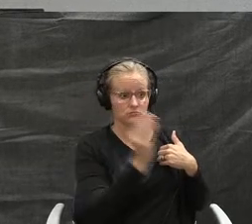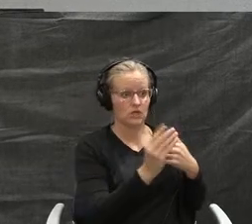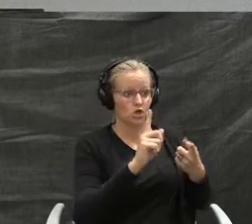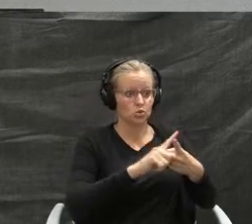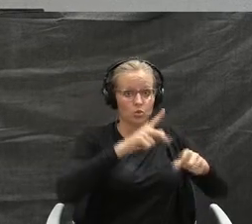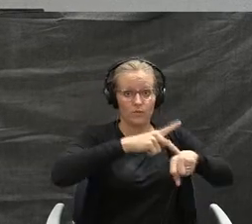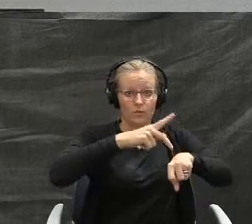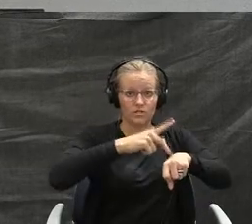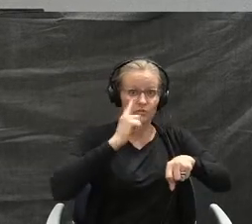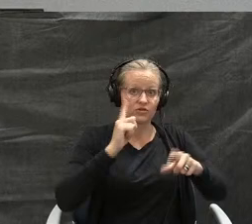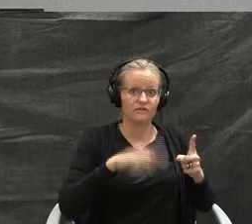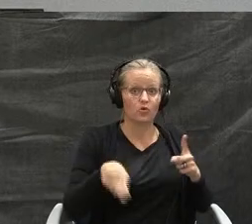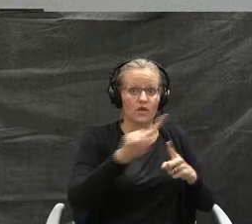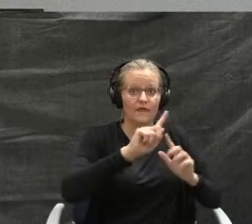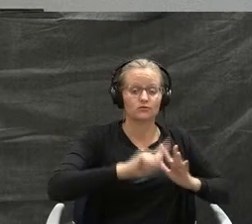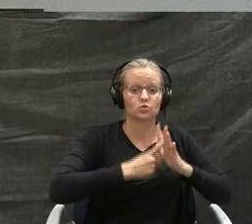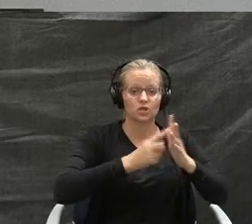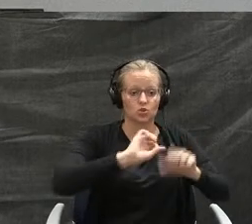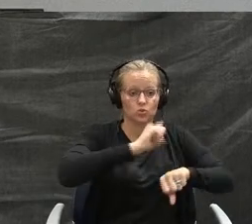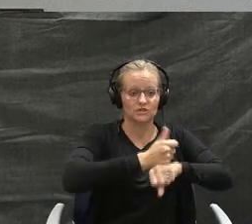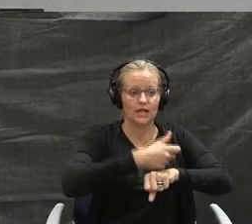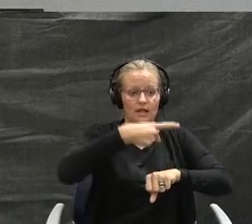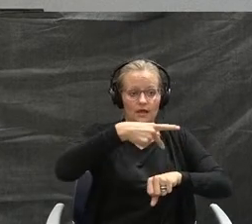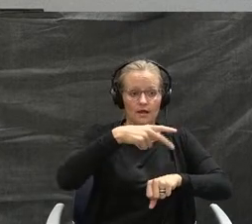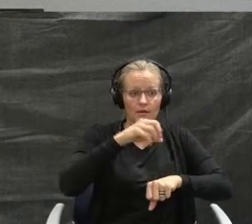together, their class lists and all of that.